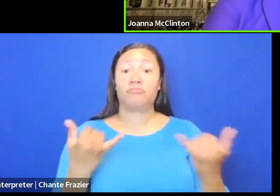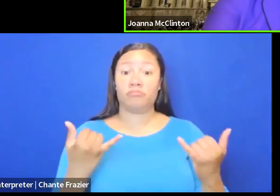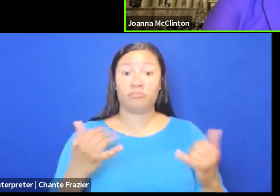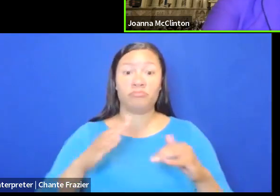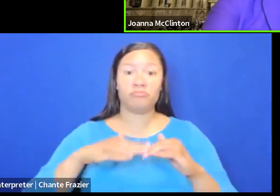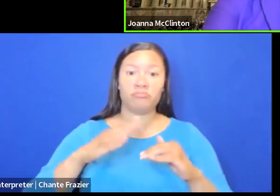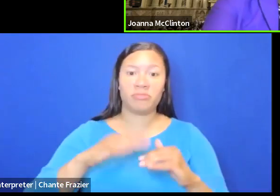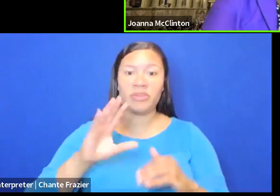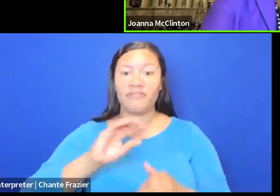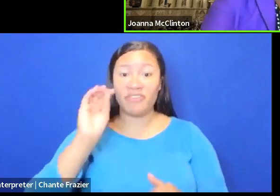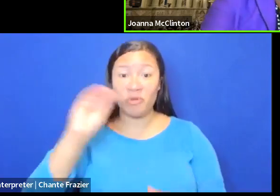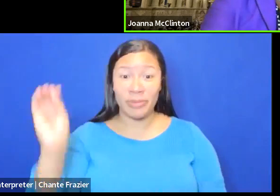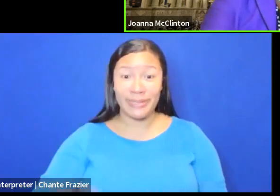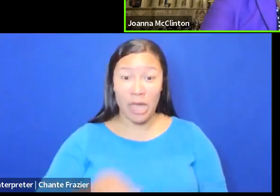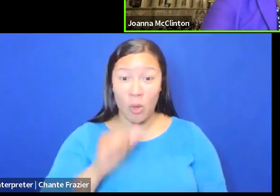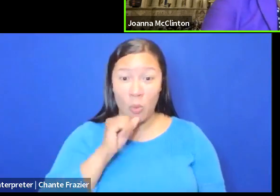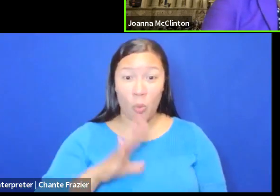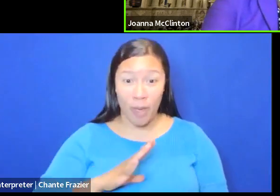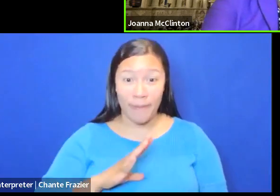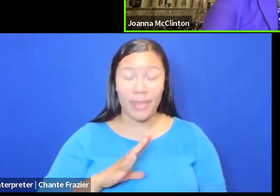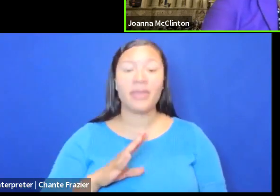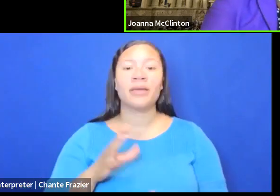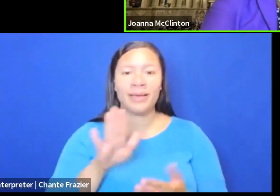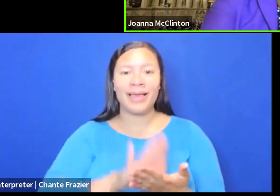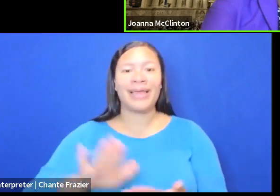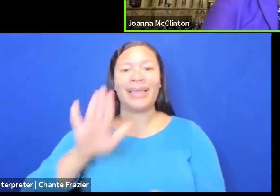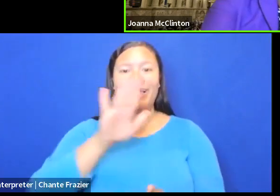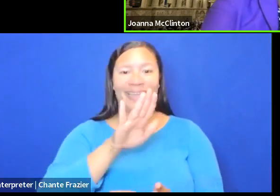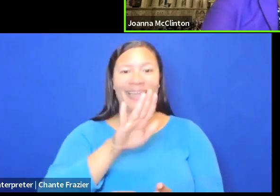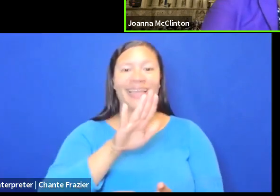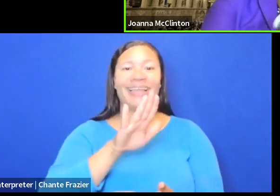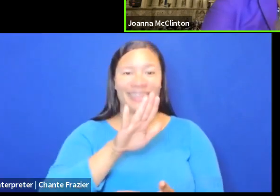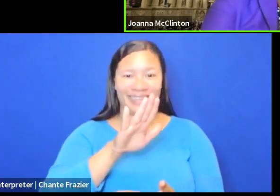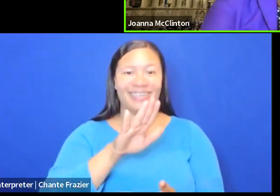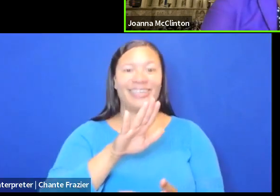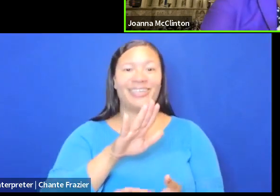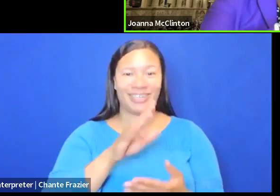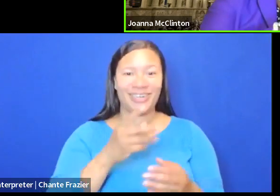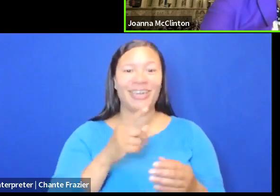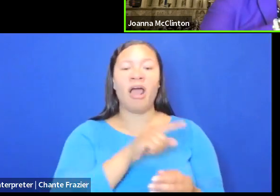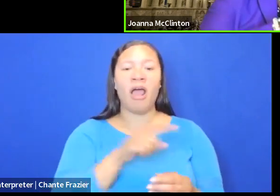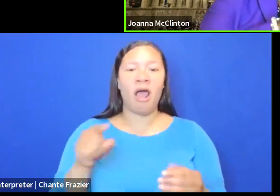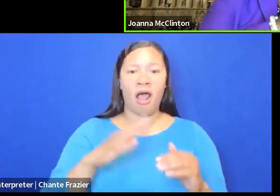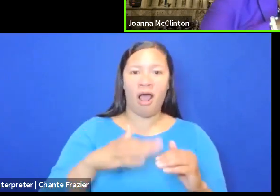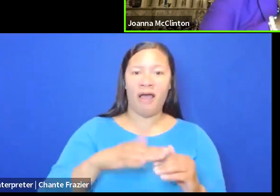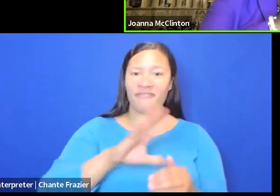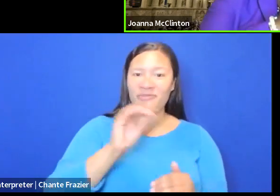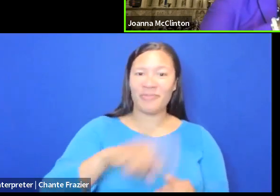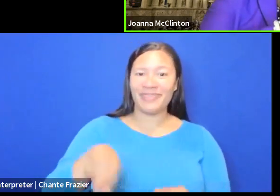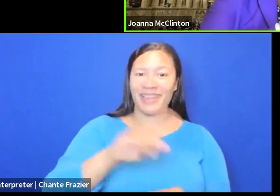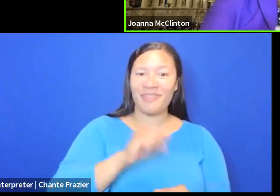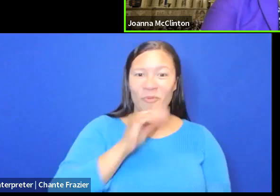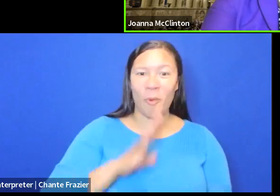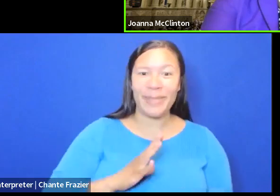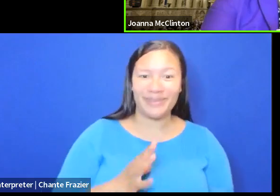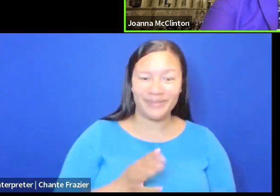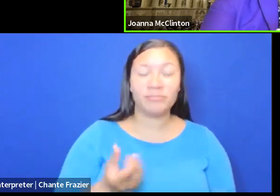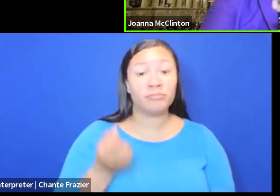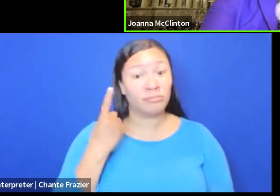sector matters. In every position it matters. Let's look at a couple of numbers. Currently there are more than 50% of women in